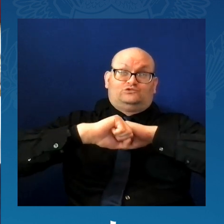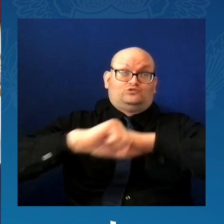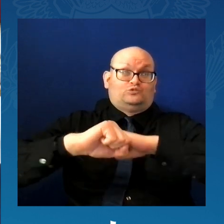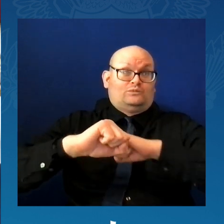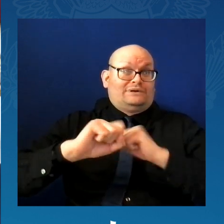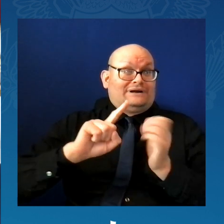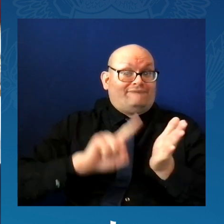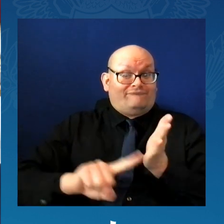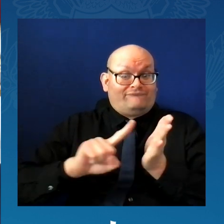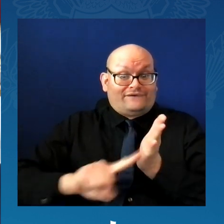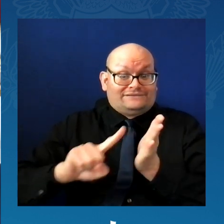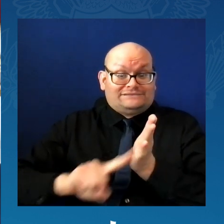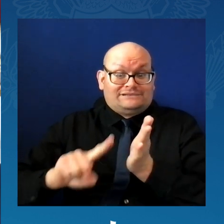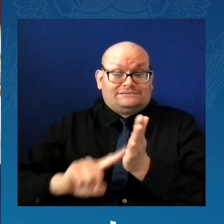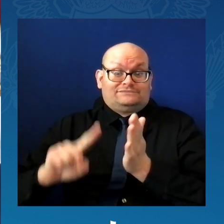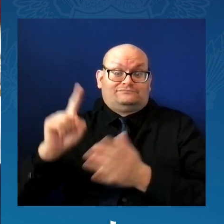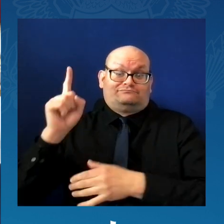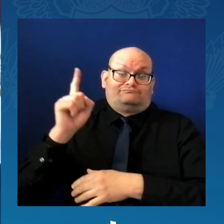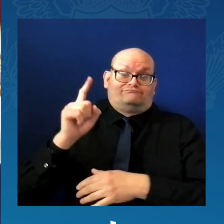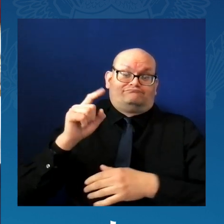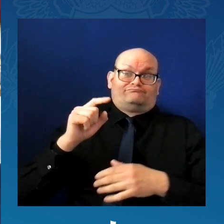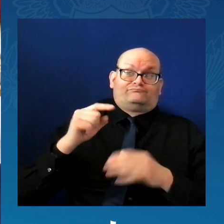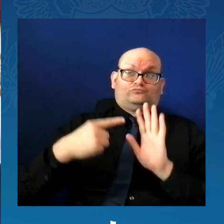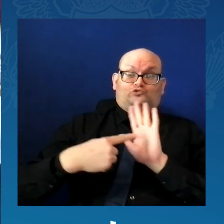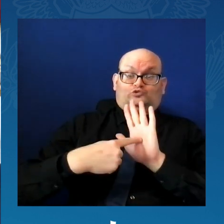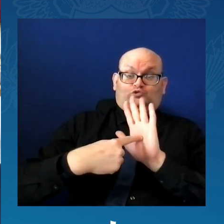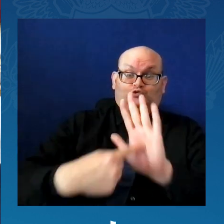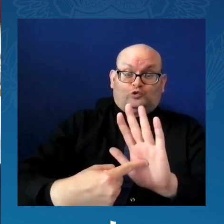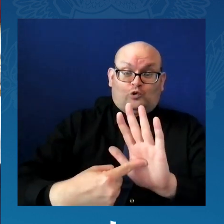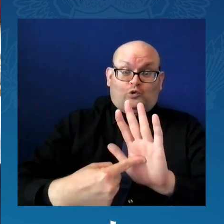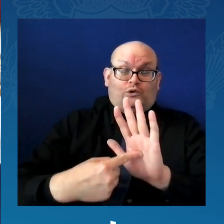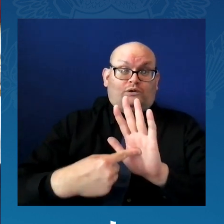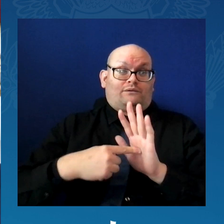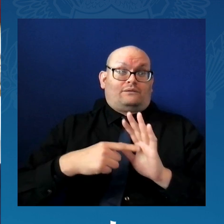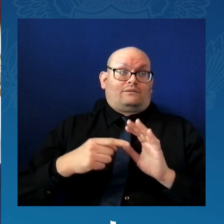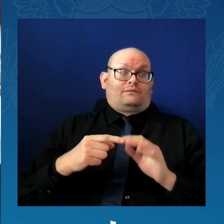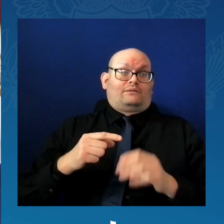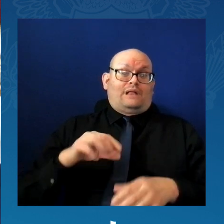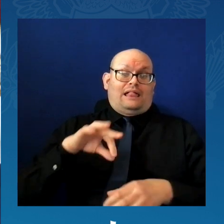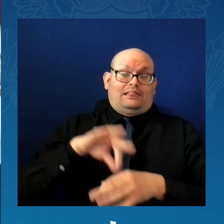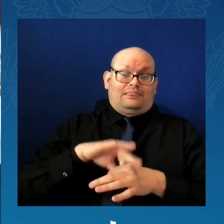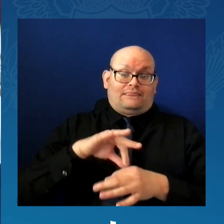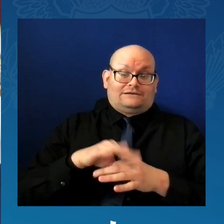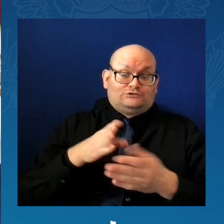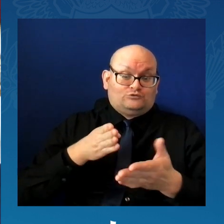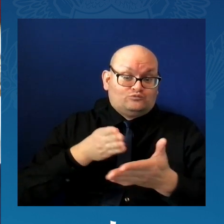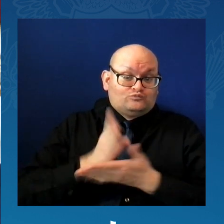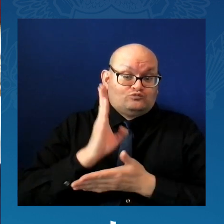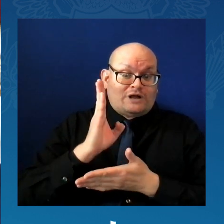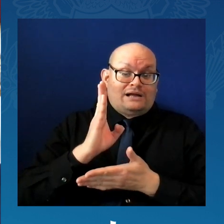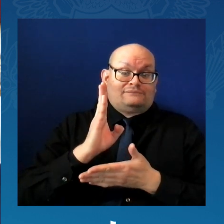Center, which protects against intellectual property theft, against illicit trade practices,